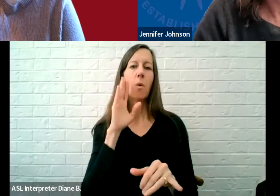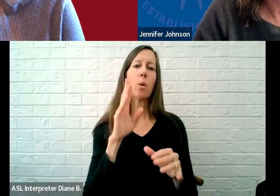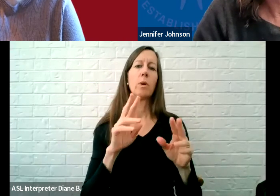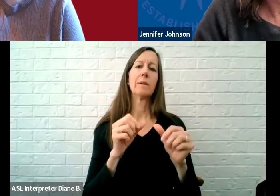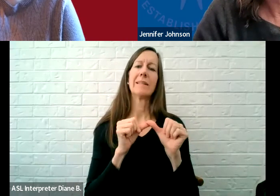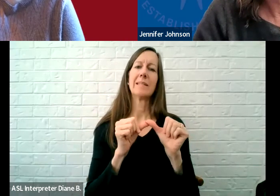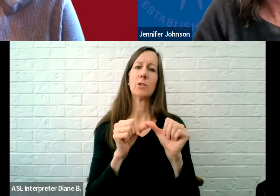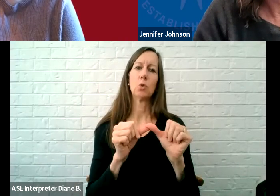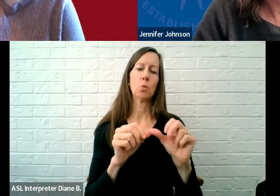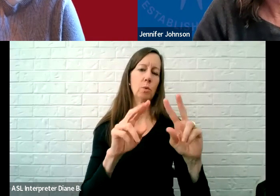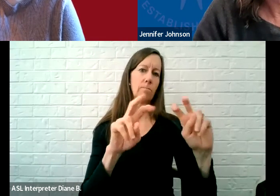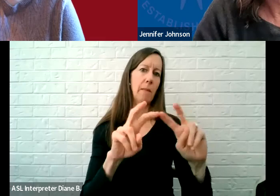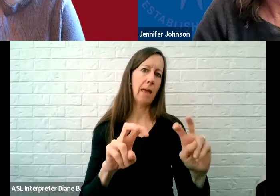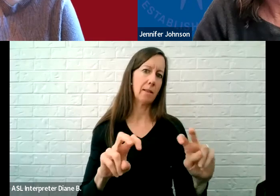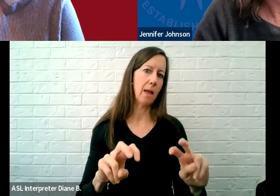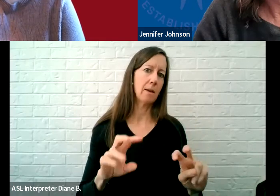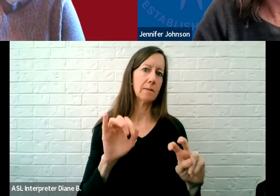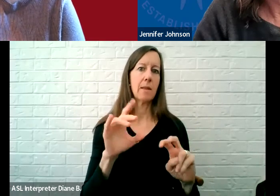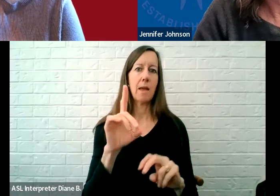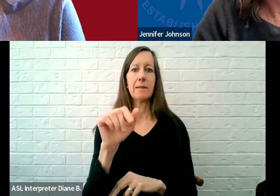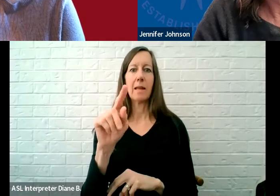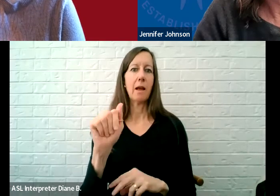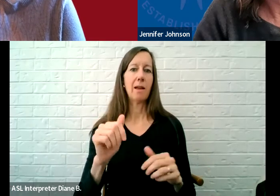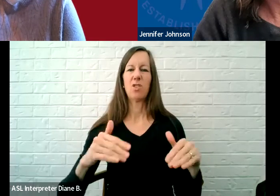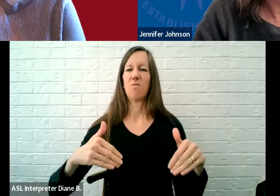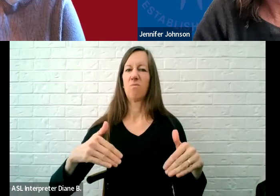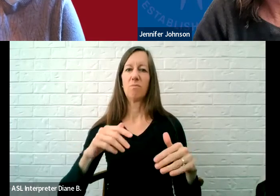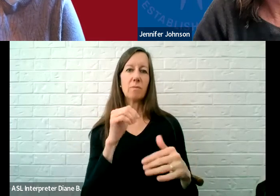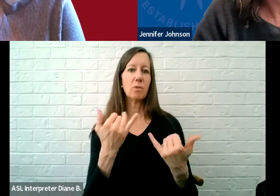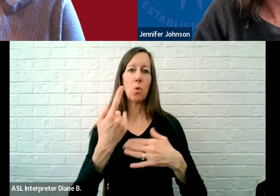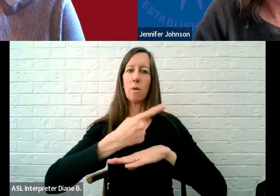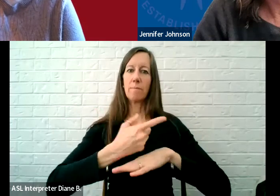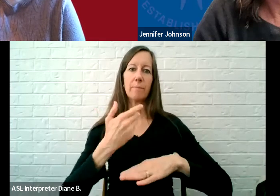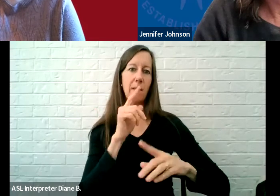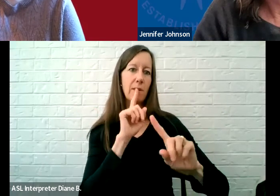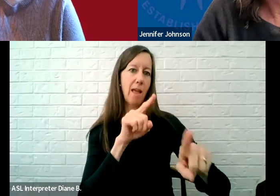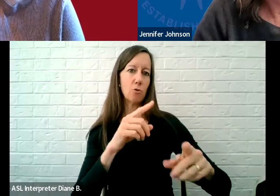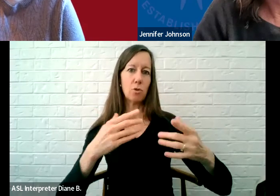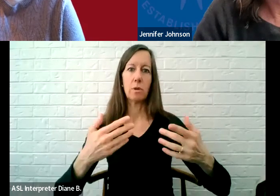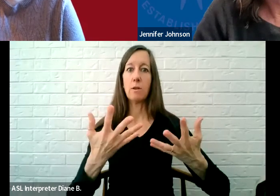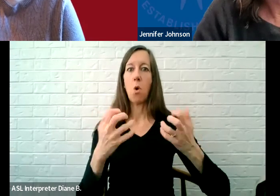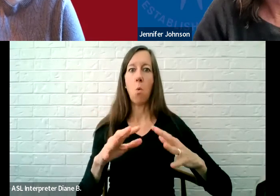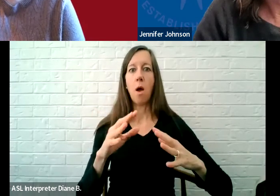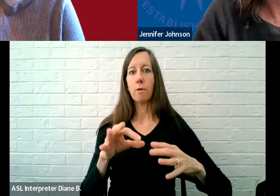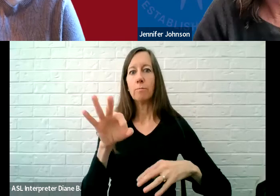But I don't have an answer today, and I wouldn't want to go any further and speculating until I've had a chance to look very carefully at the information.